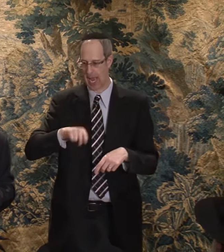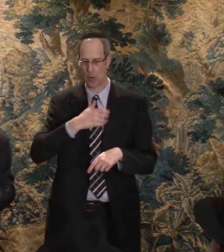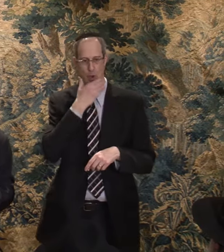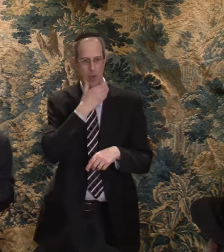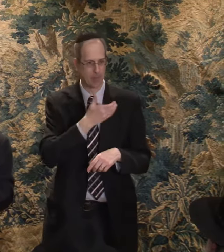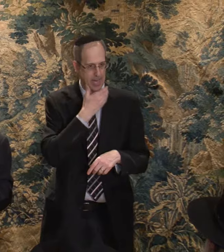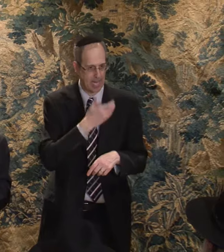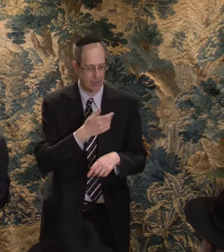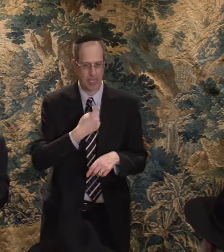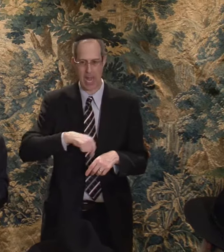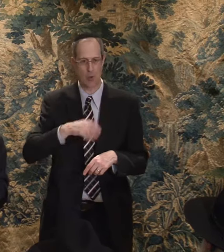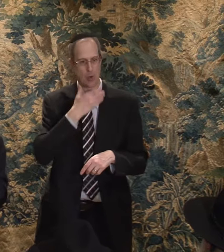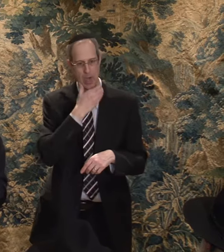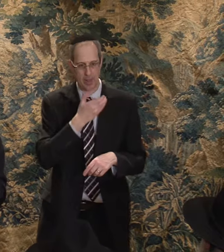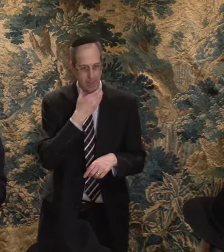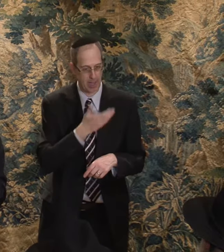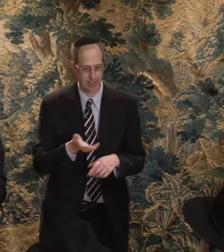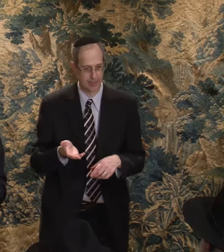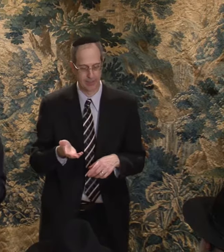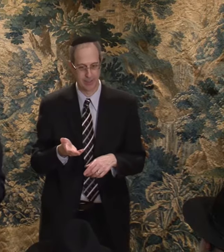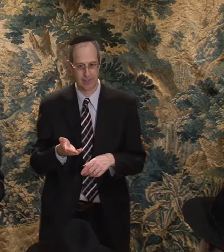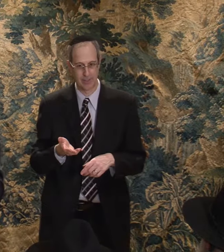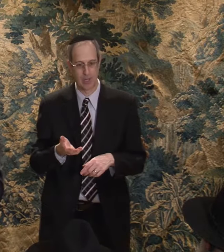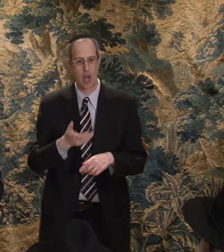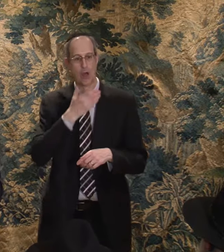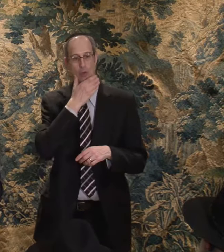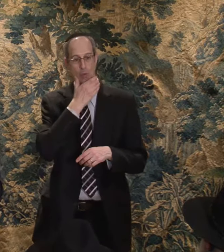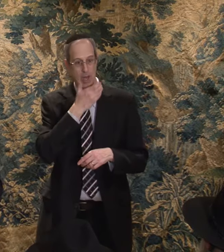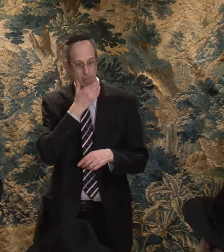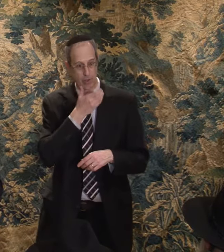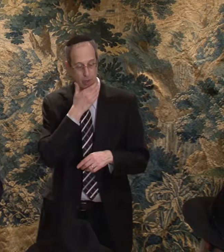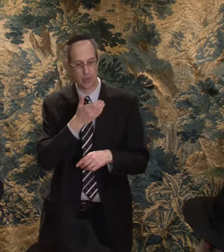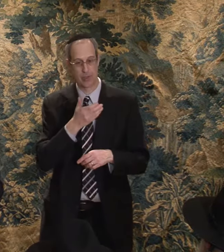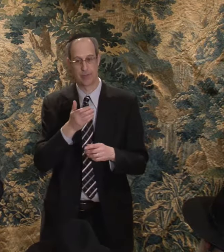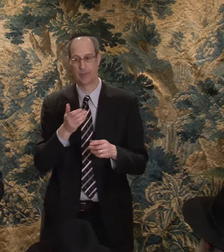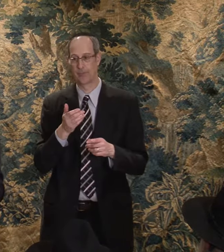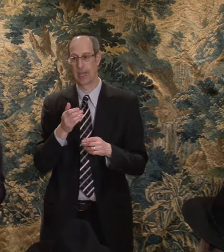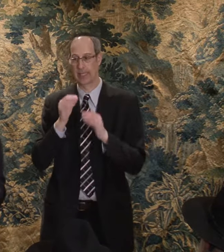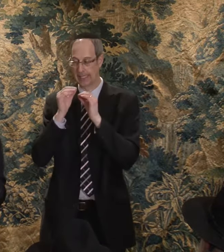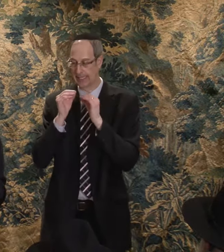him in our rebus the rebus and the rub on him and they those that are behind